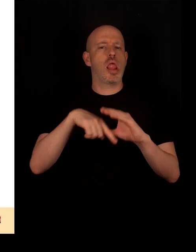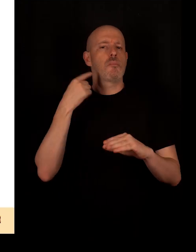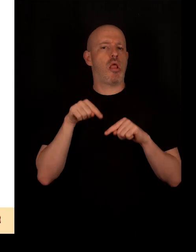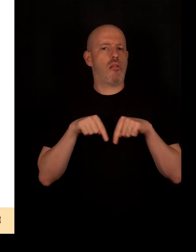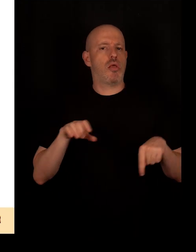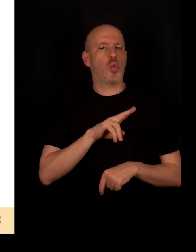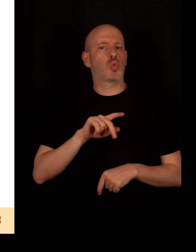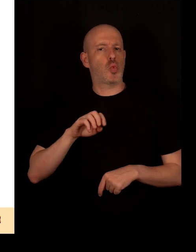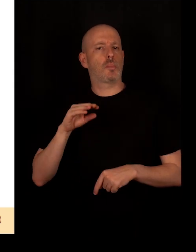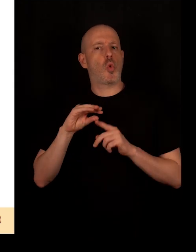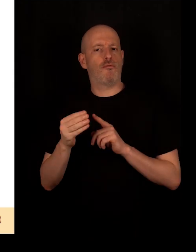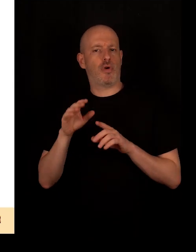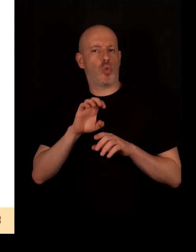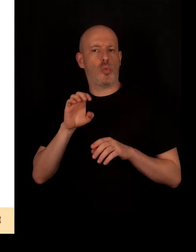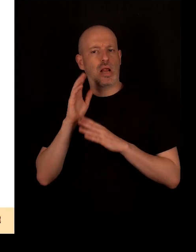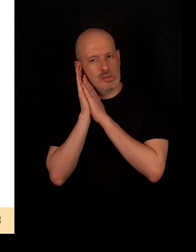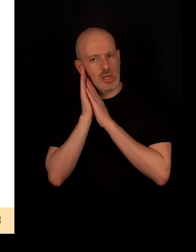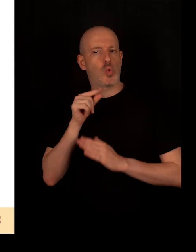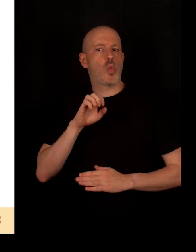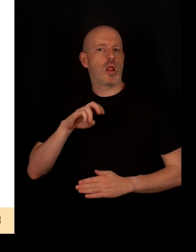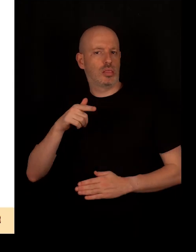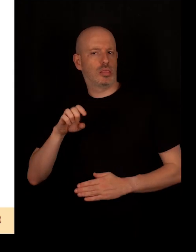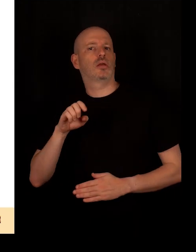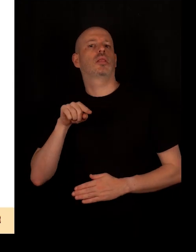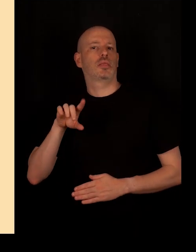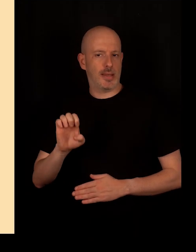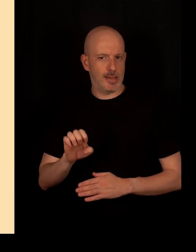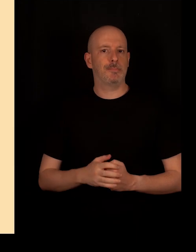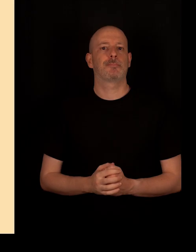you can send us a mail at culturemoveseurope.residency@goethe.de.